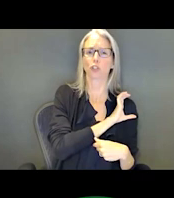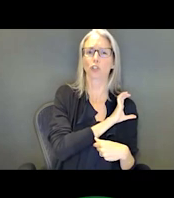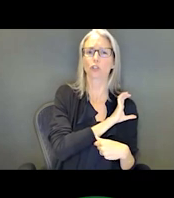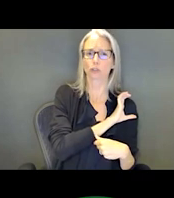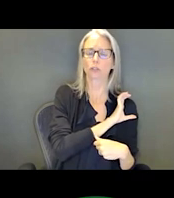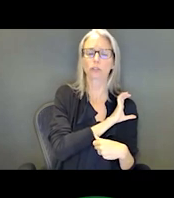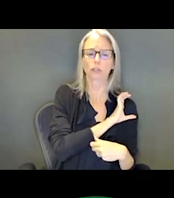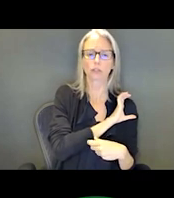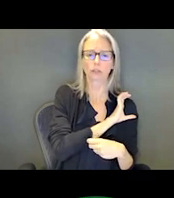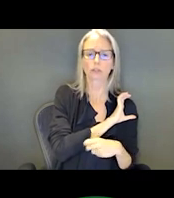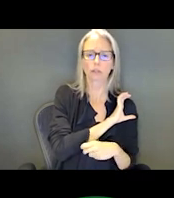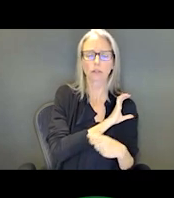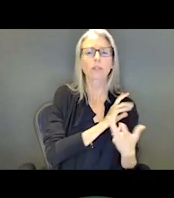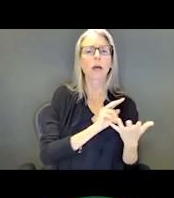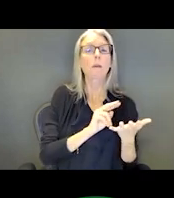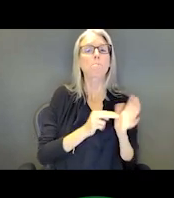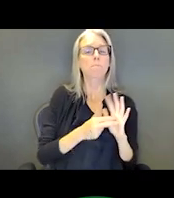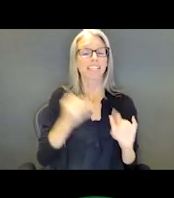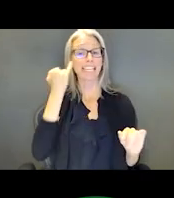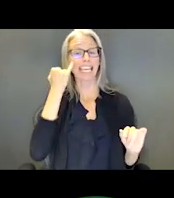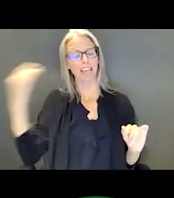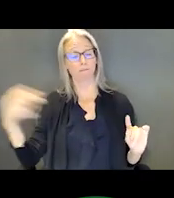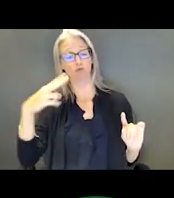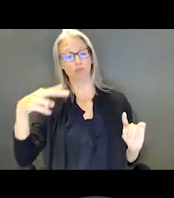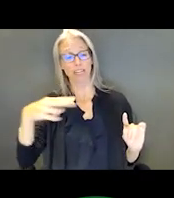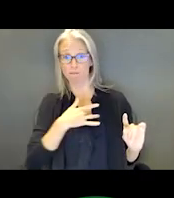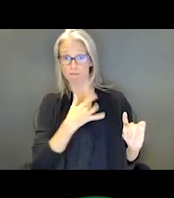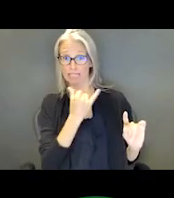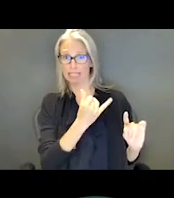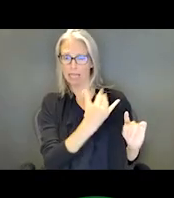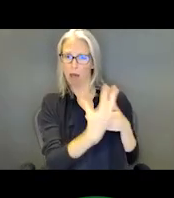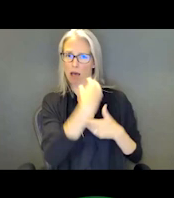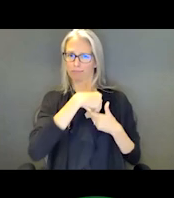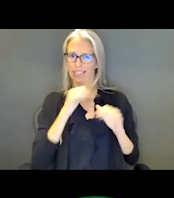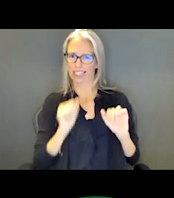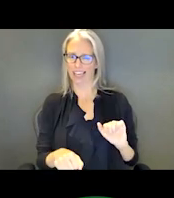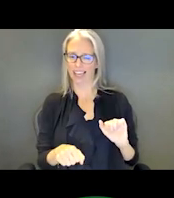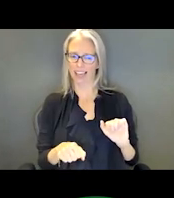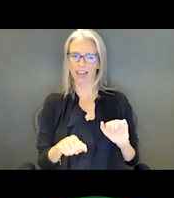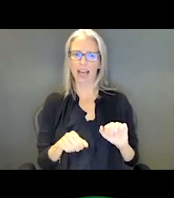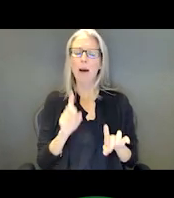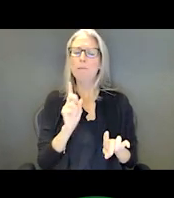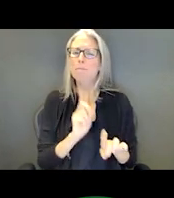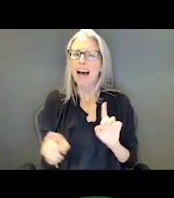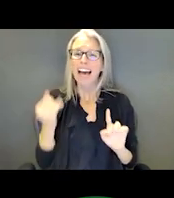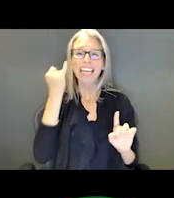practices can overlook the life context and create oversimplifications of entire experiences of disability.